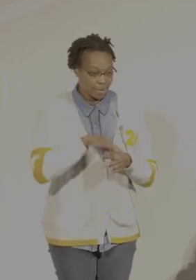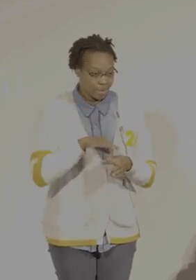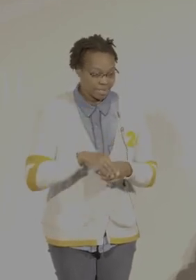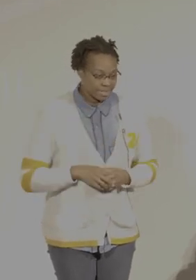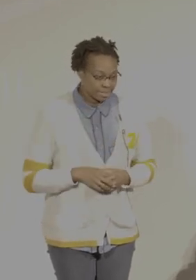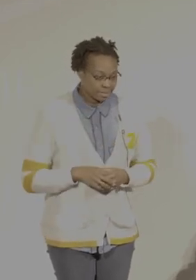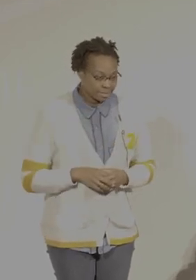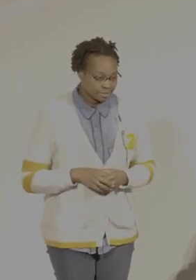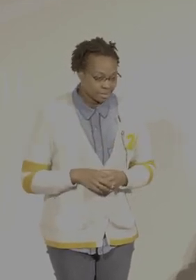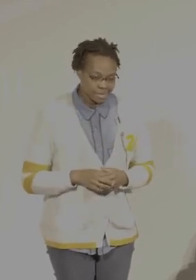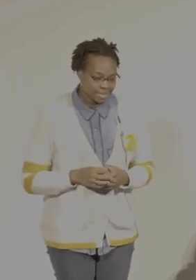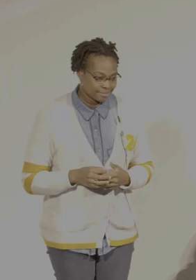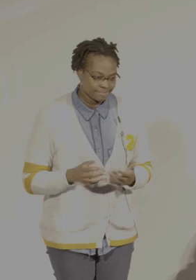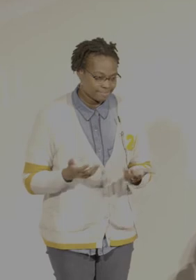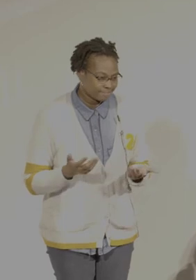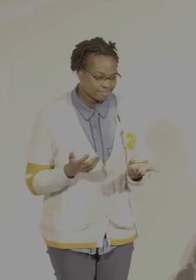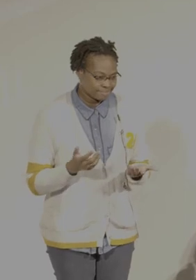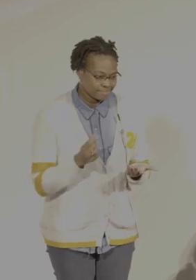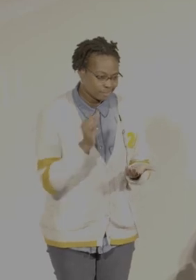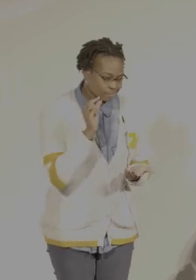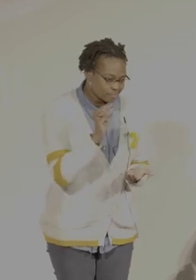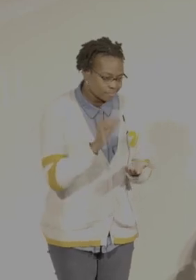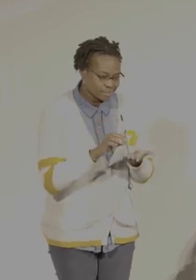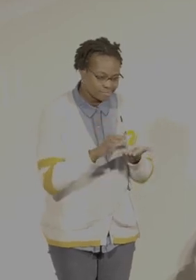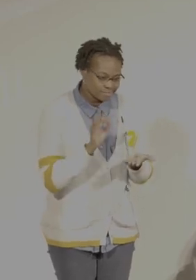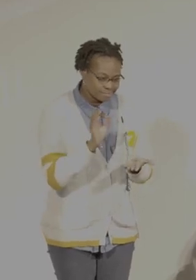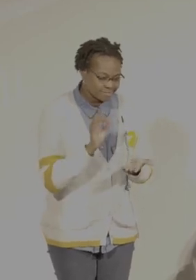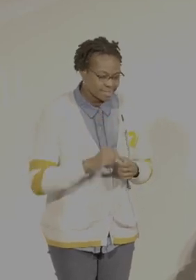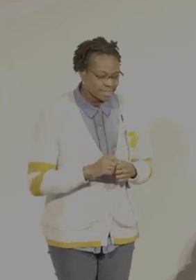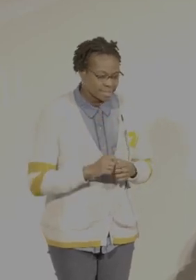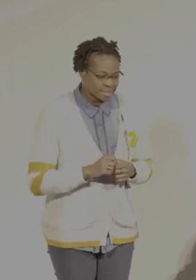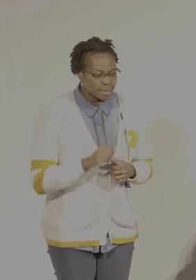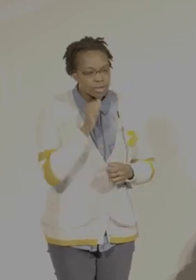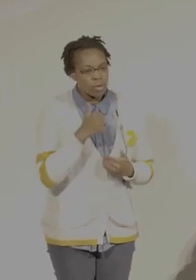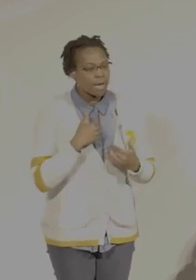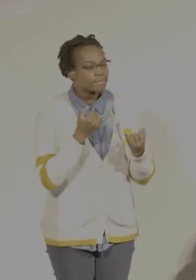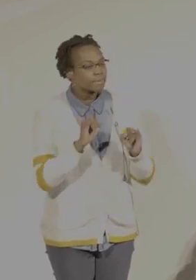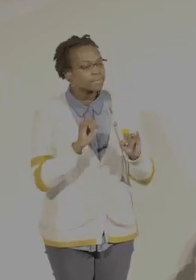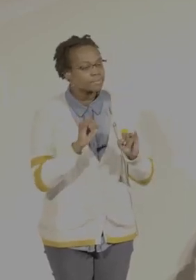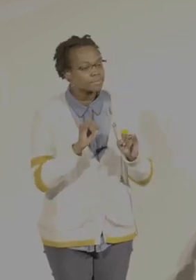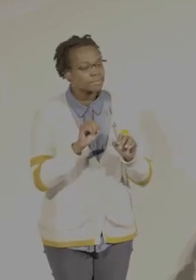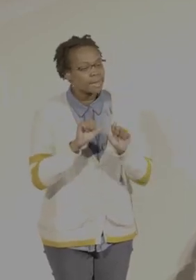I would take those with a grain of salt. I don't think we have independent agencies that are conducting these polls and I don't think